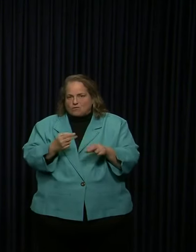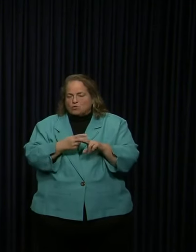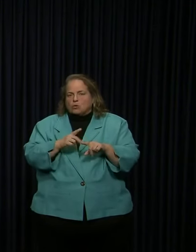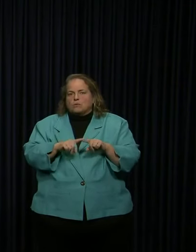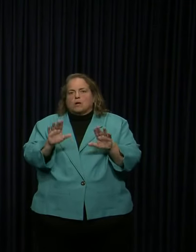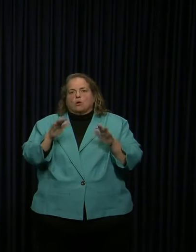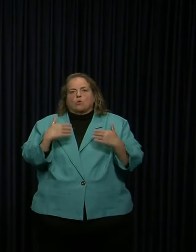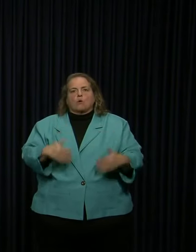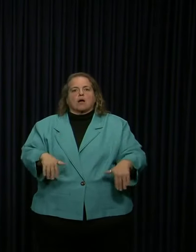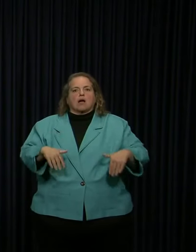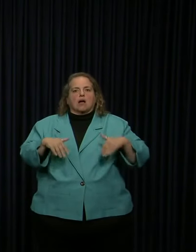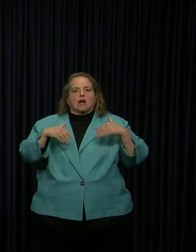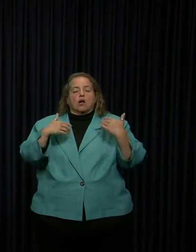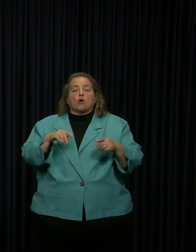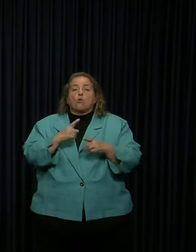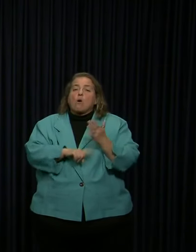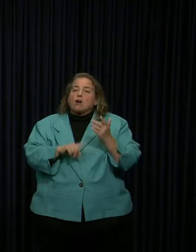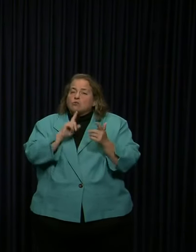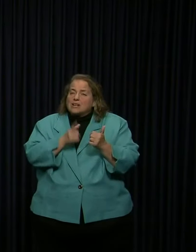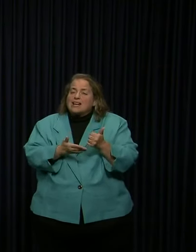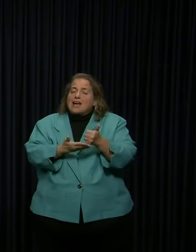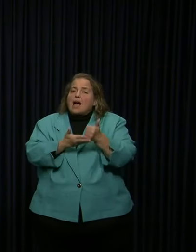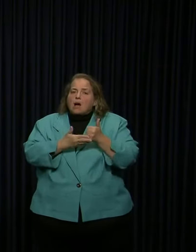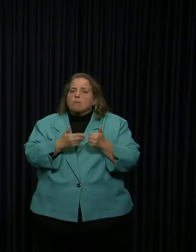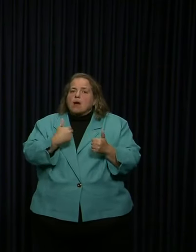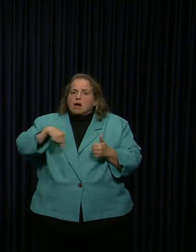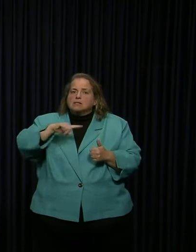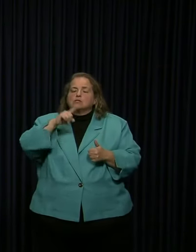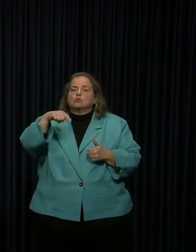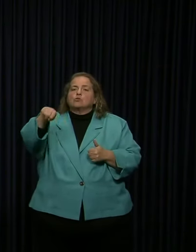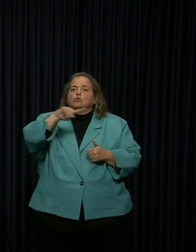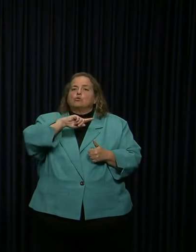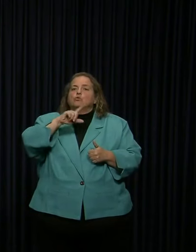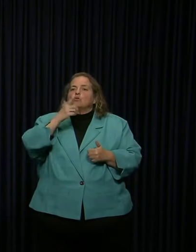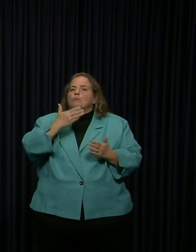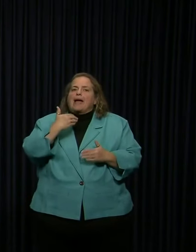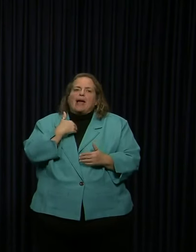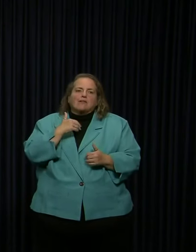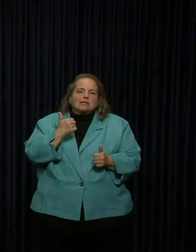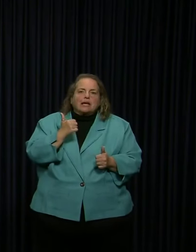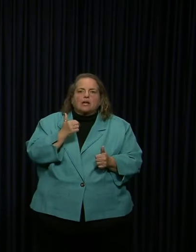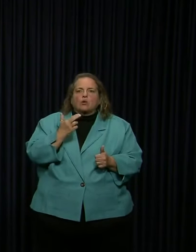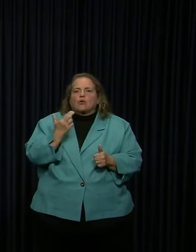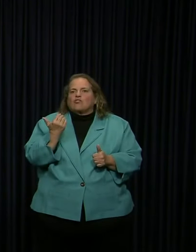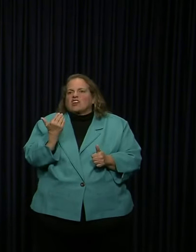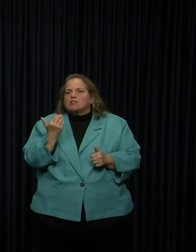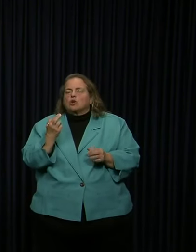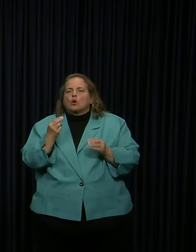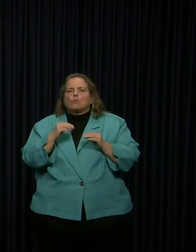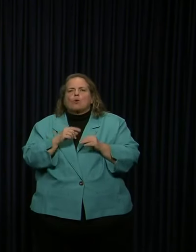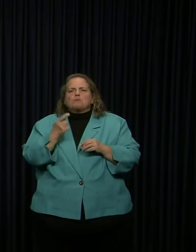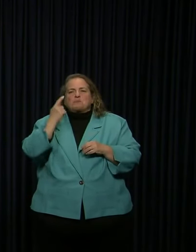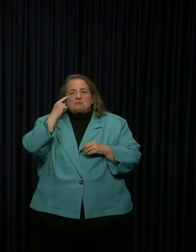DAY. THE GOOD NEWS, AND THIS KIND OF HAPPENS MONDAYS. WE HAVE HAD LOWER NUMBERS AND TUESDAYS THAT COME IN A LOT